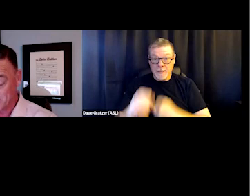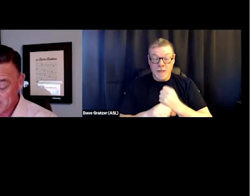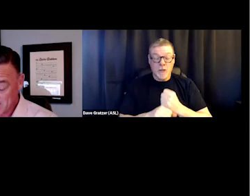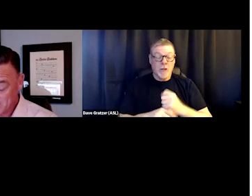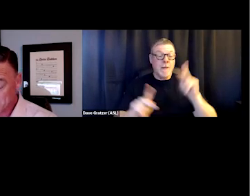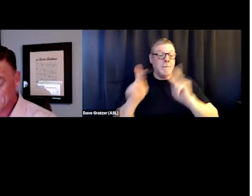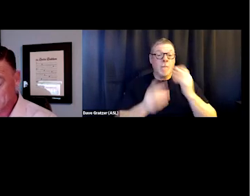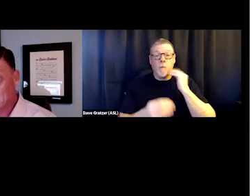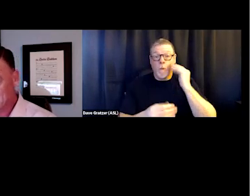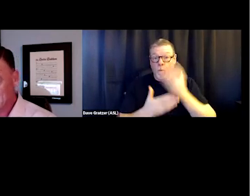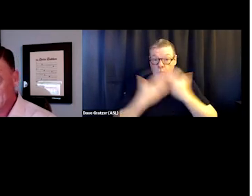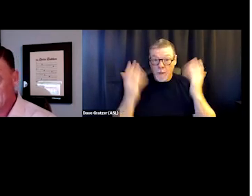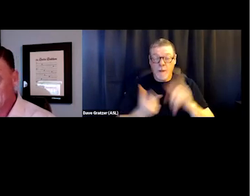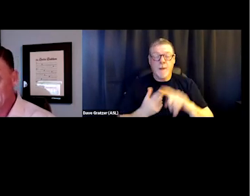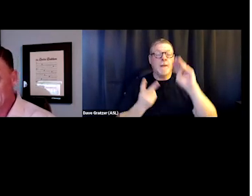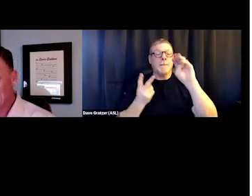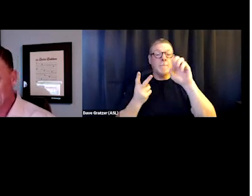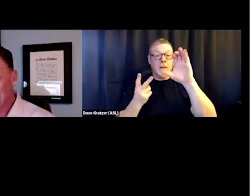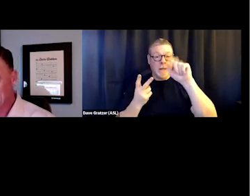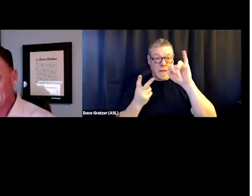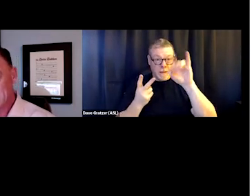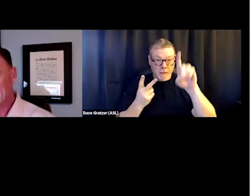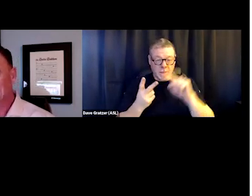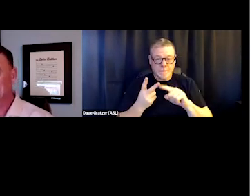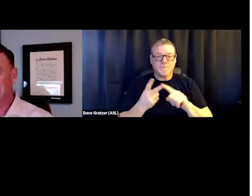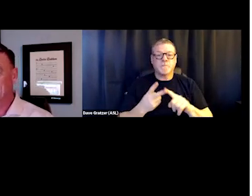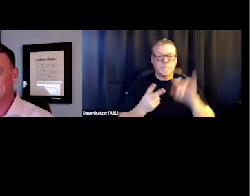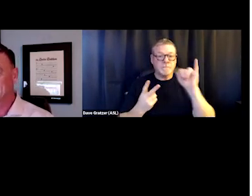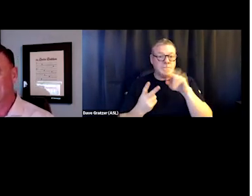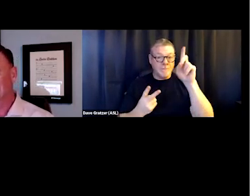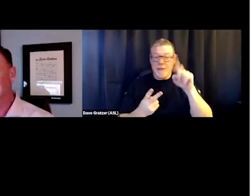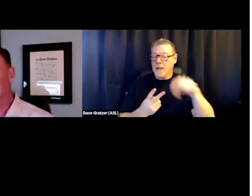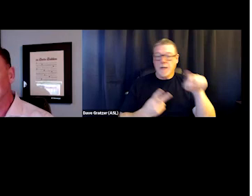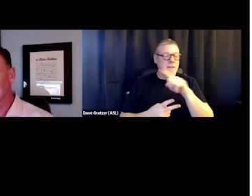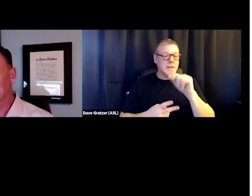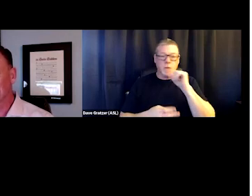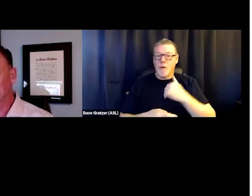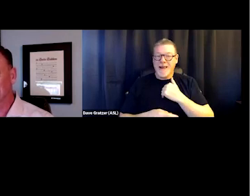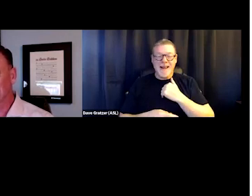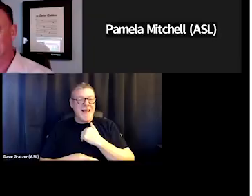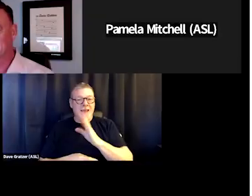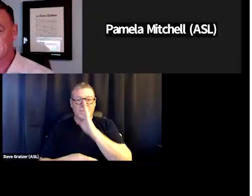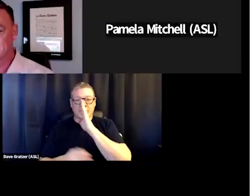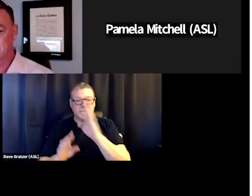the Medicaid population in Indiana did not have a detox facility available to them.